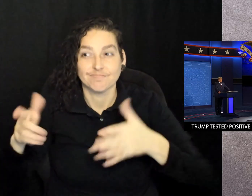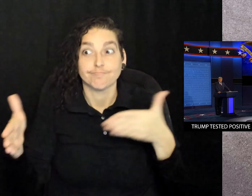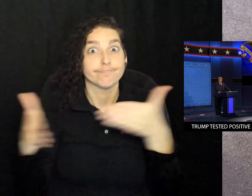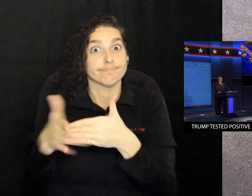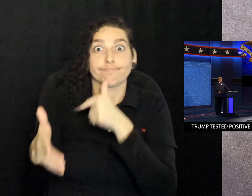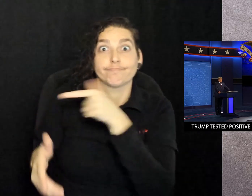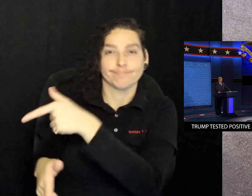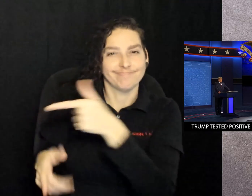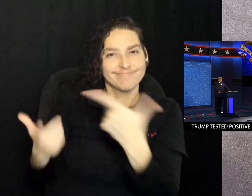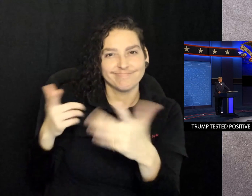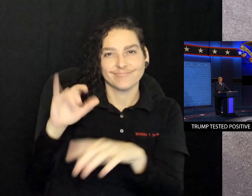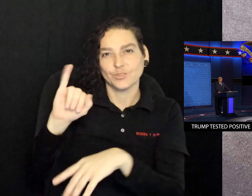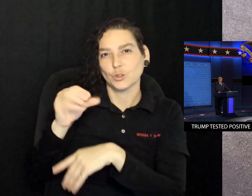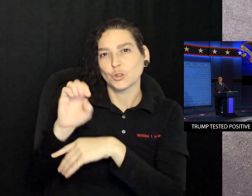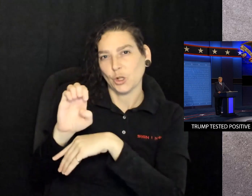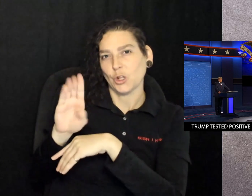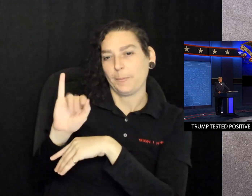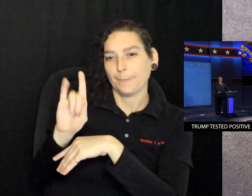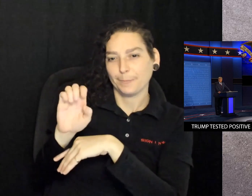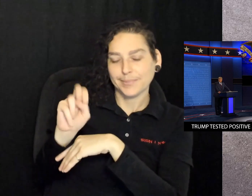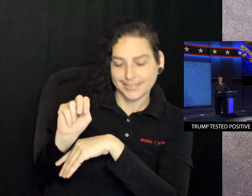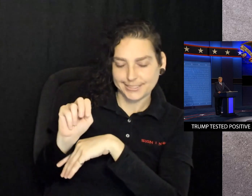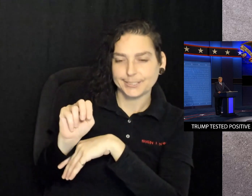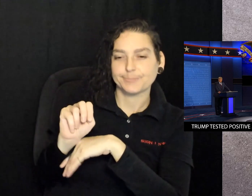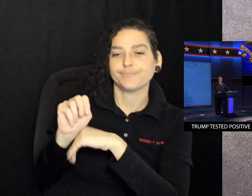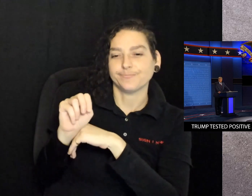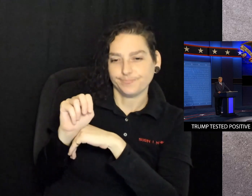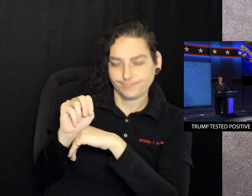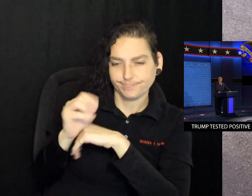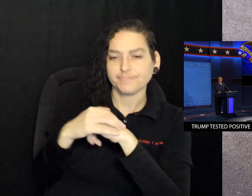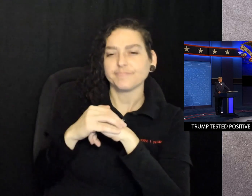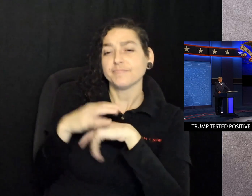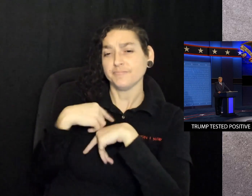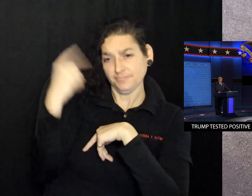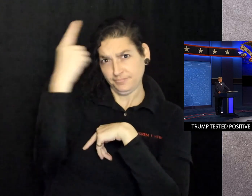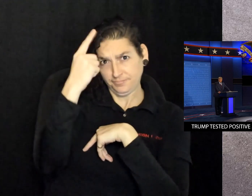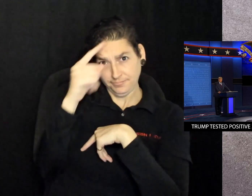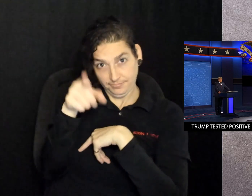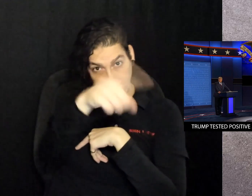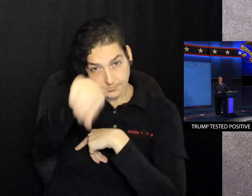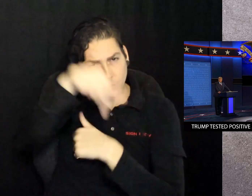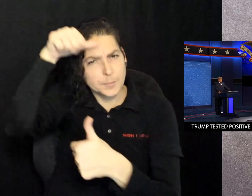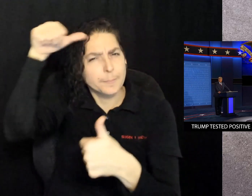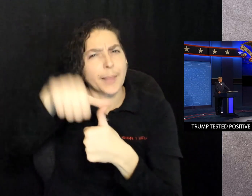three days before his first 2020 presidential debate against Joe Biden